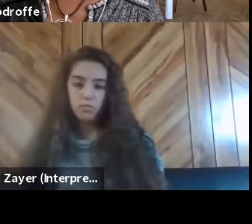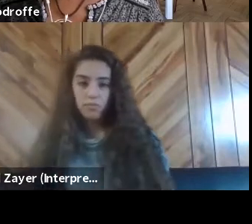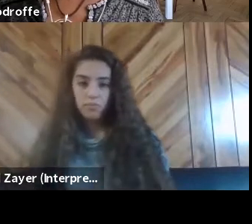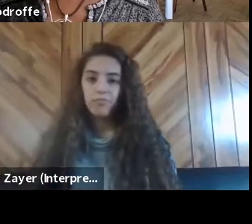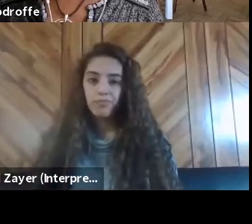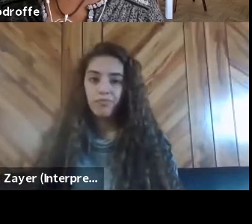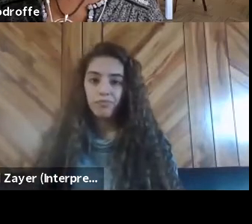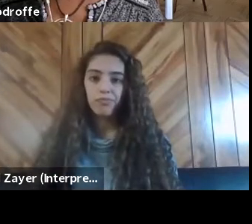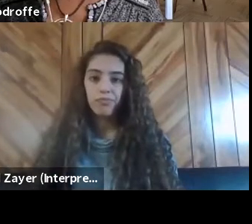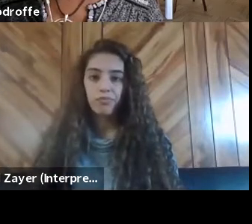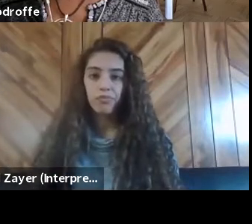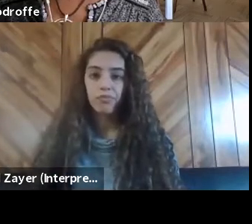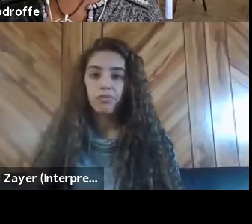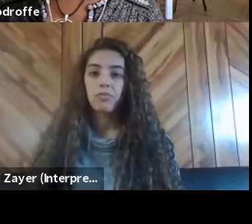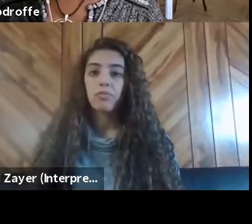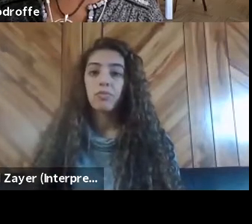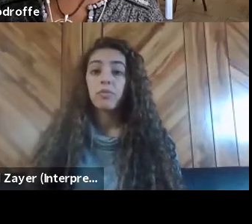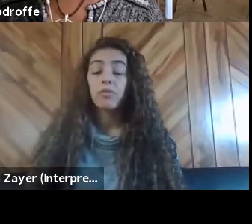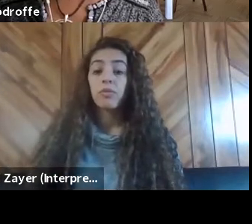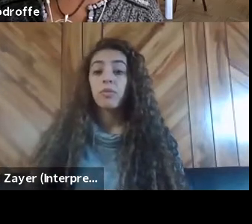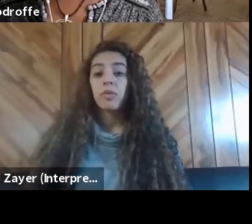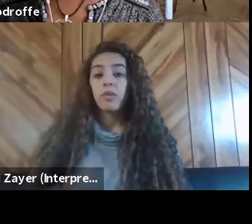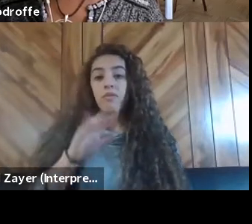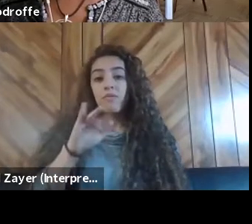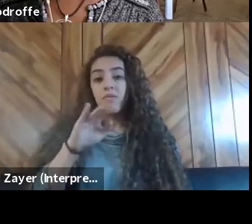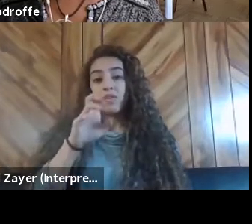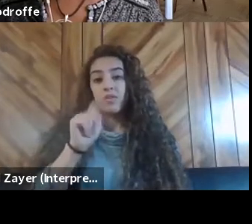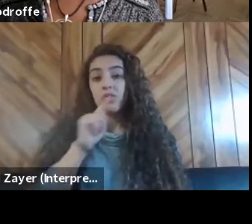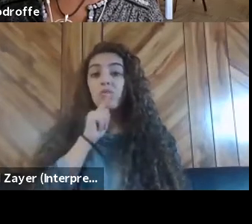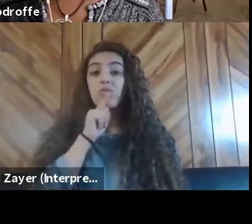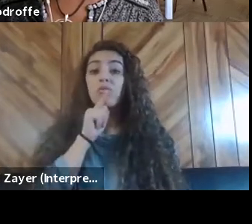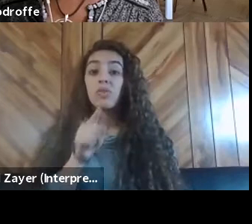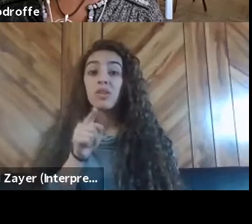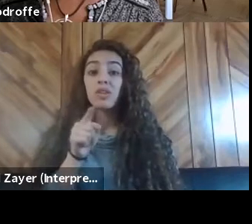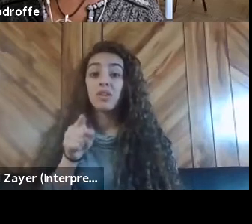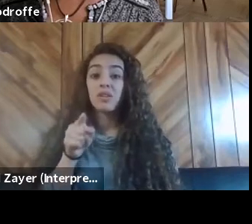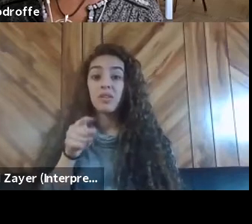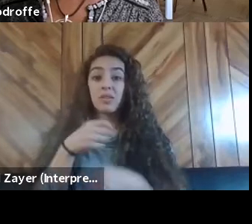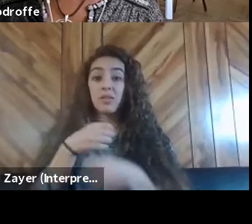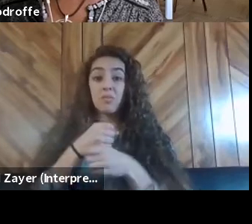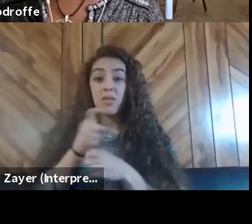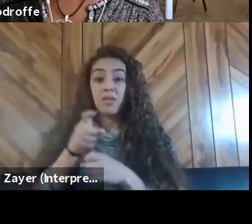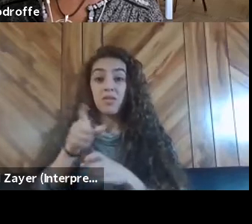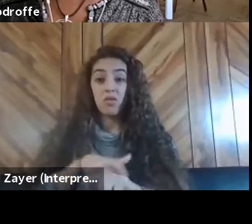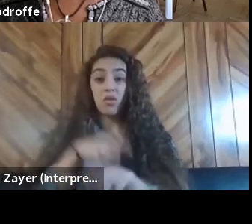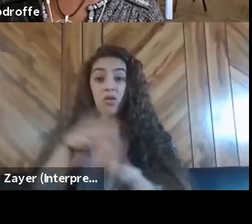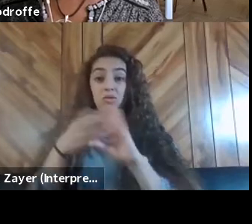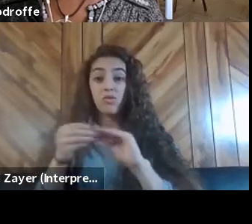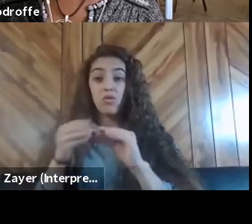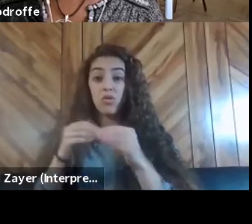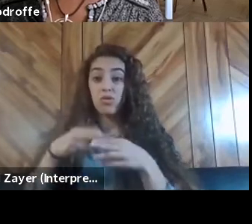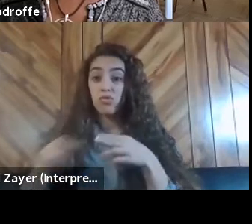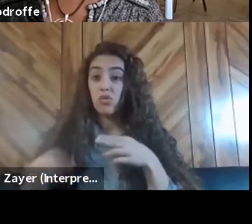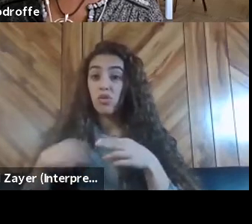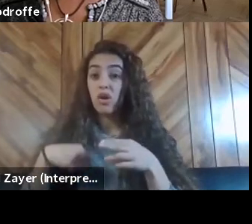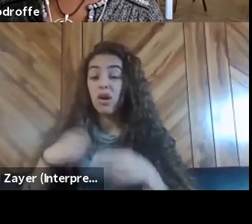all very clever. So to make this long story short Stella, I do understand what you're trying to say it makes total sense.